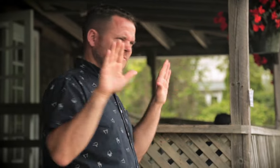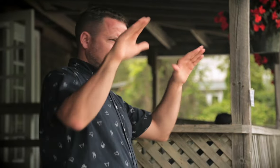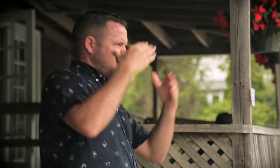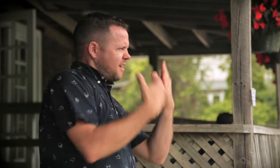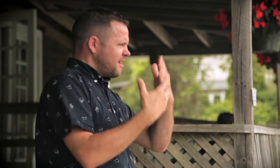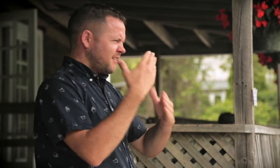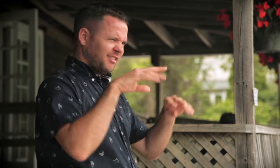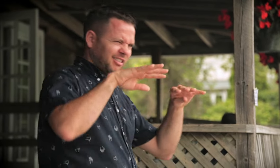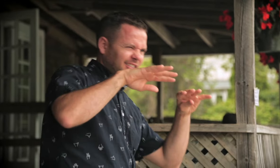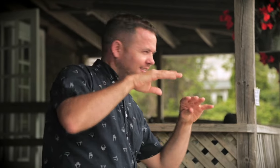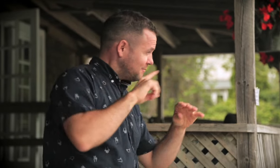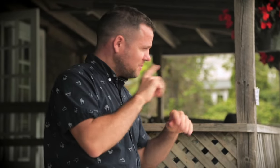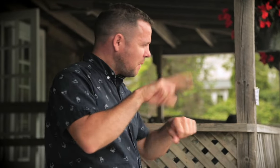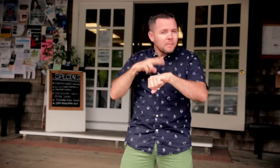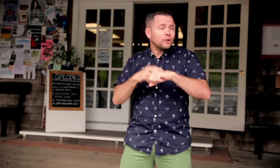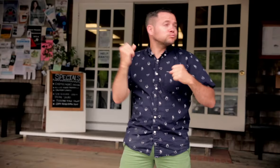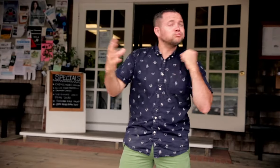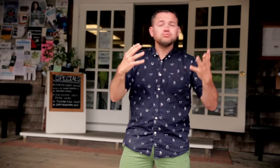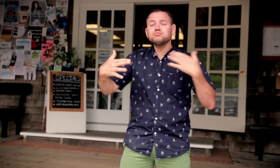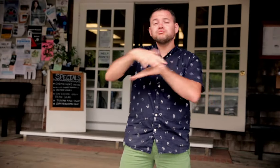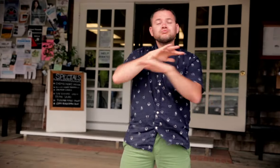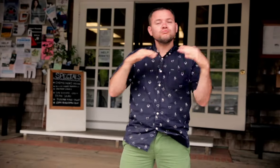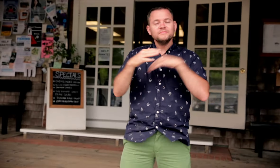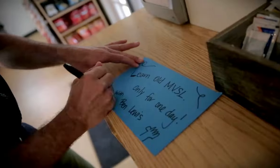They weren't asking "What are those flying hands?" Signing was considered normal.